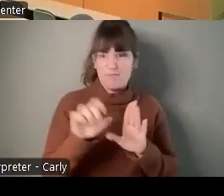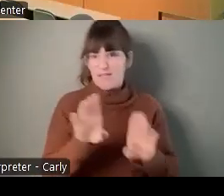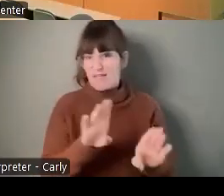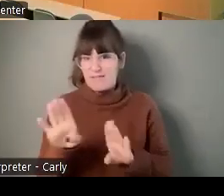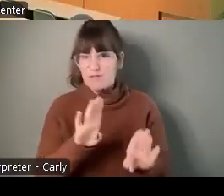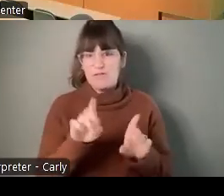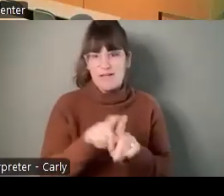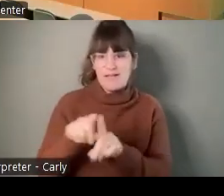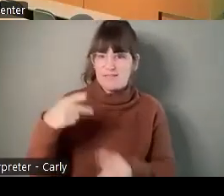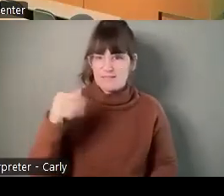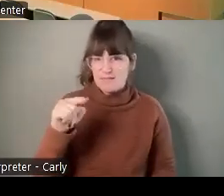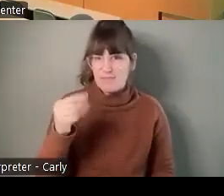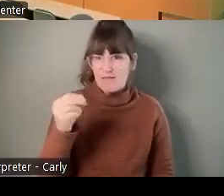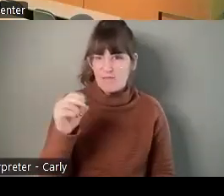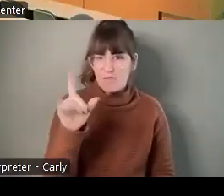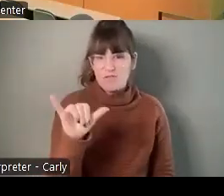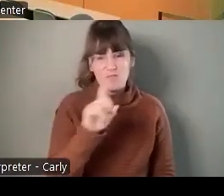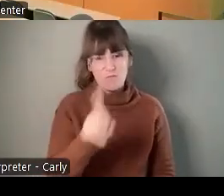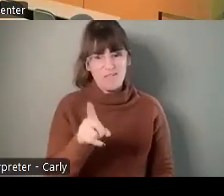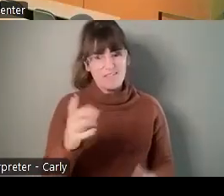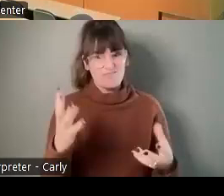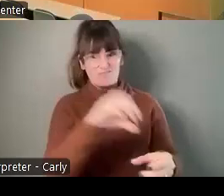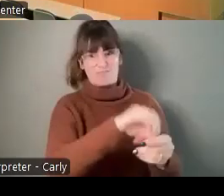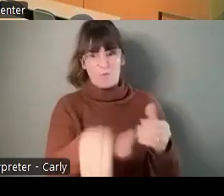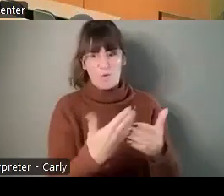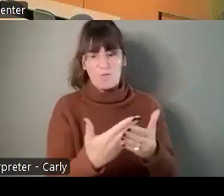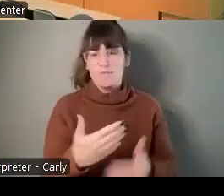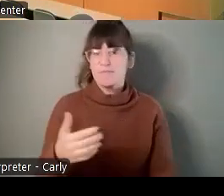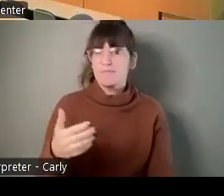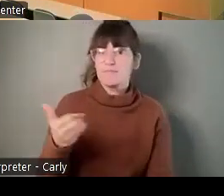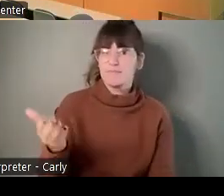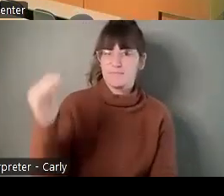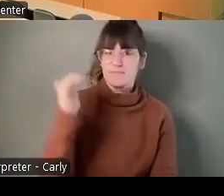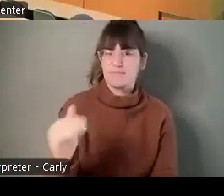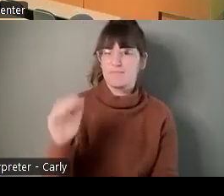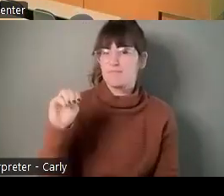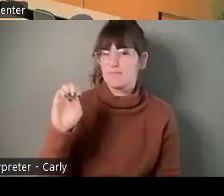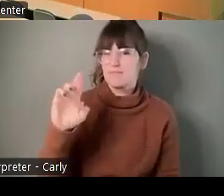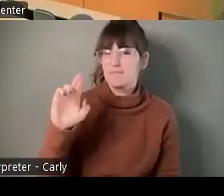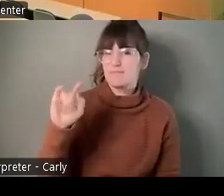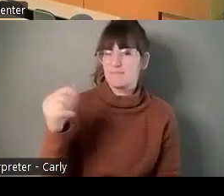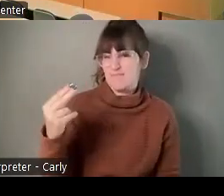necessarily. Meredith, hi. Uh thank you for that presentation. It was awesome.